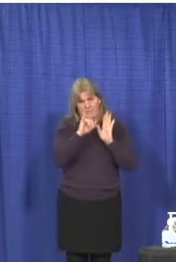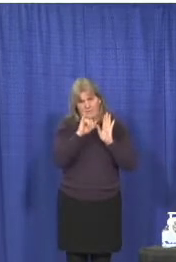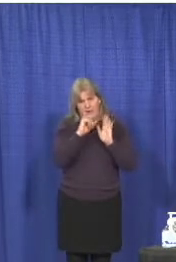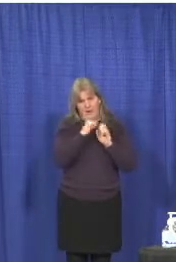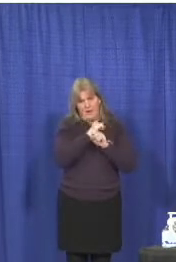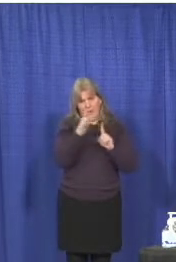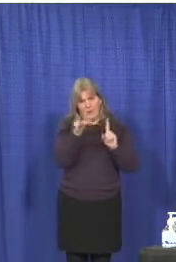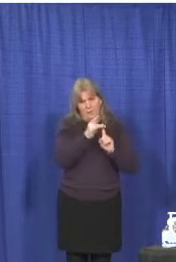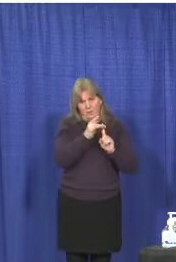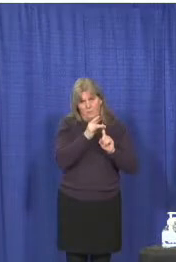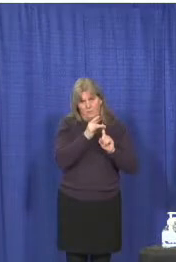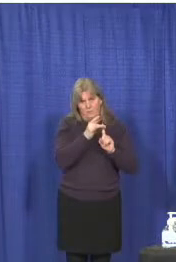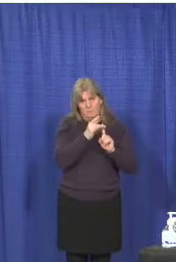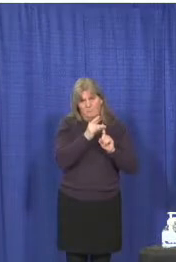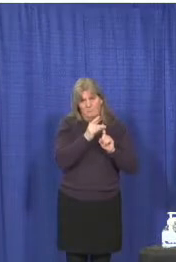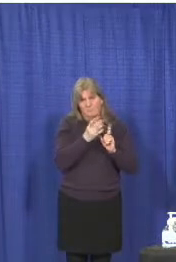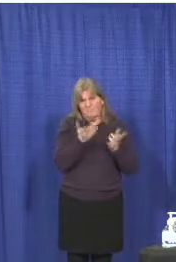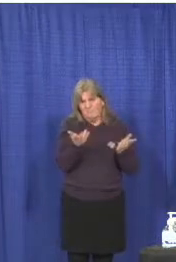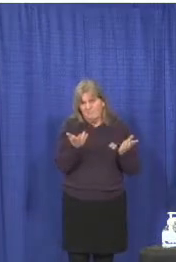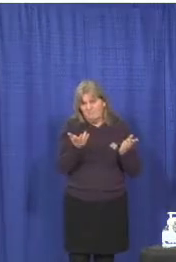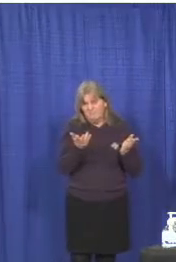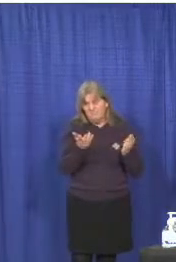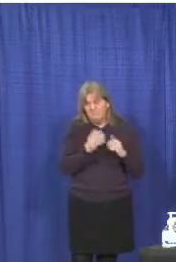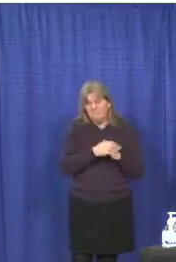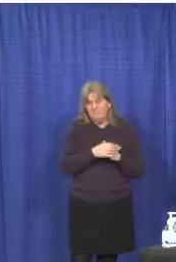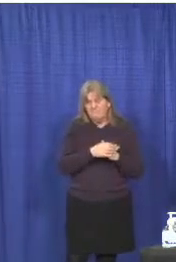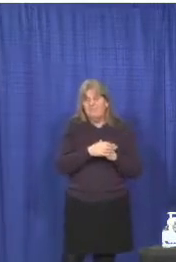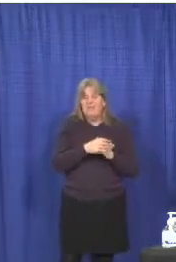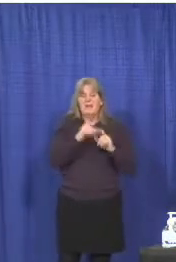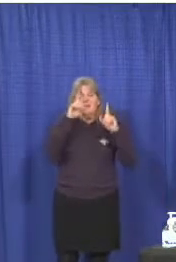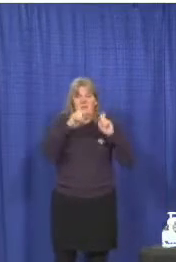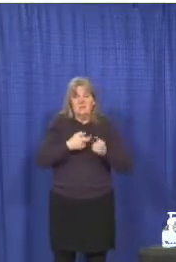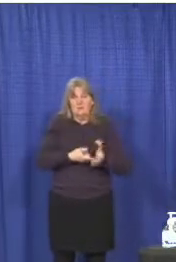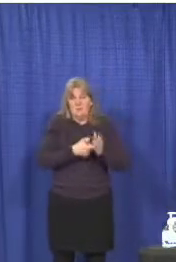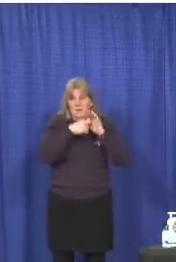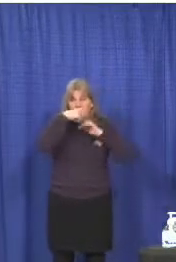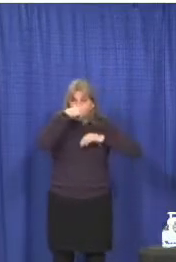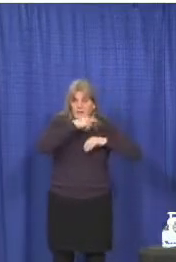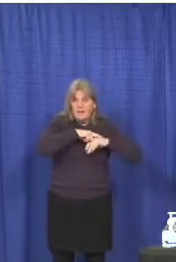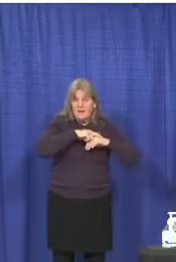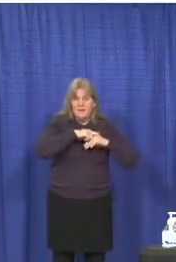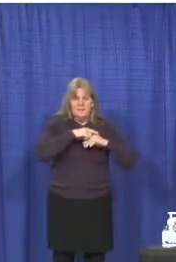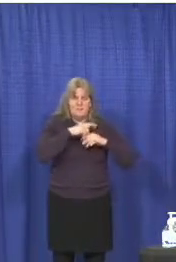infection when none is present. Testing takes time,